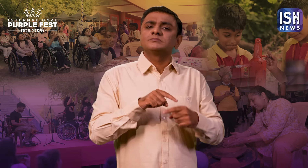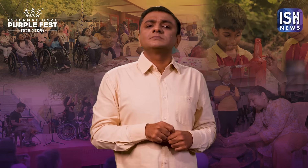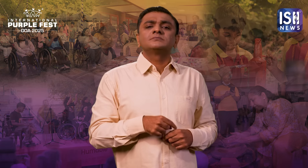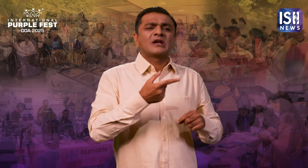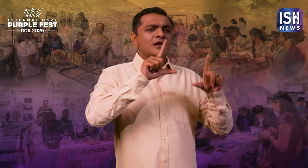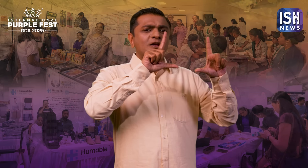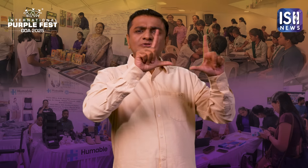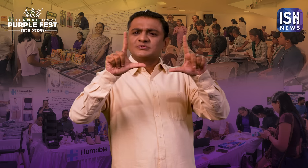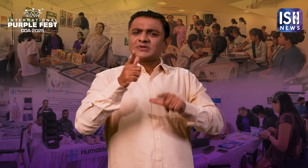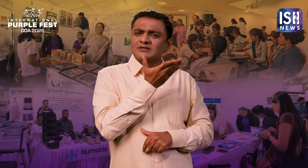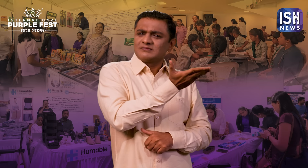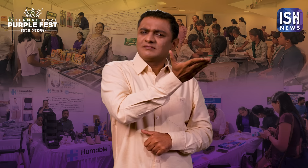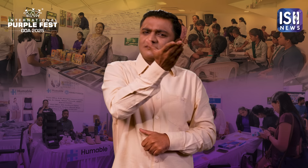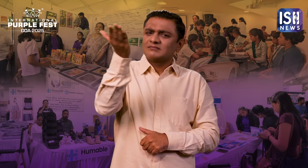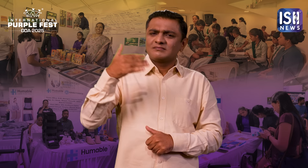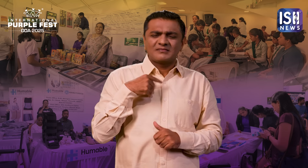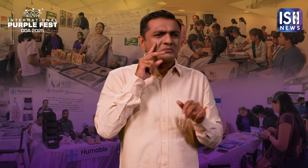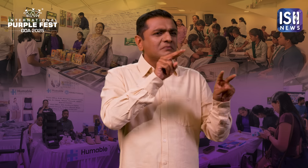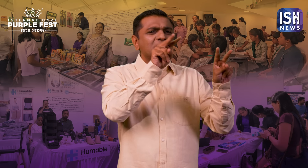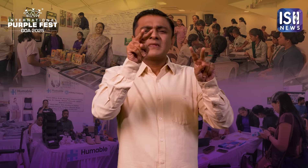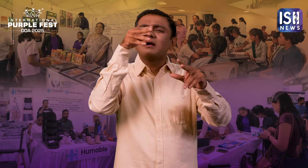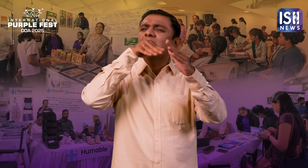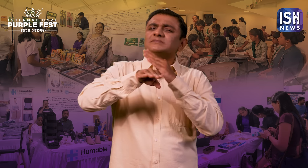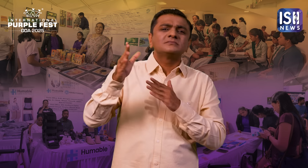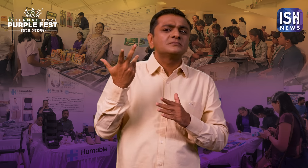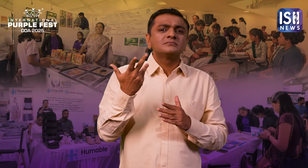There will be Purple exhibition where